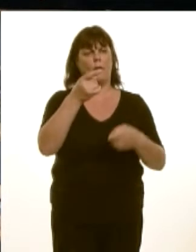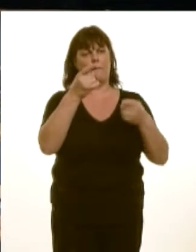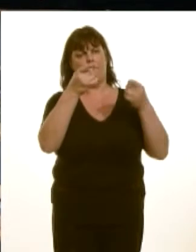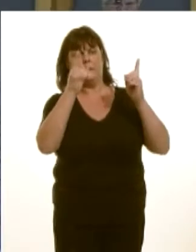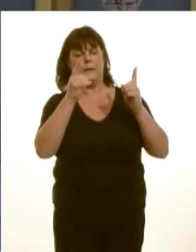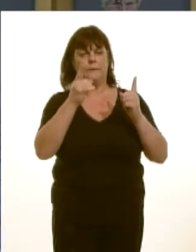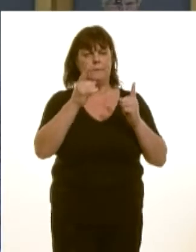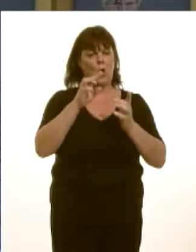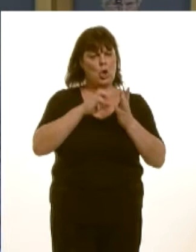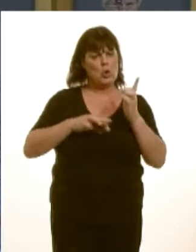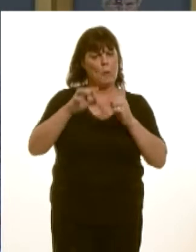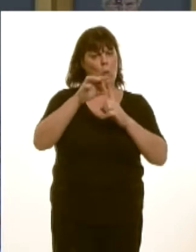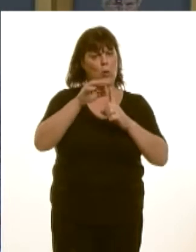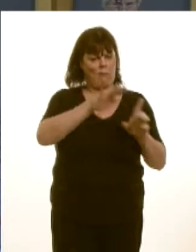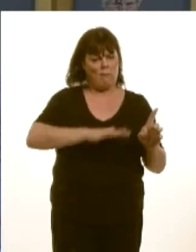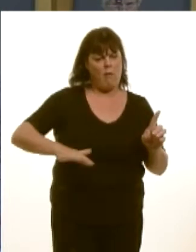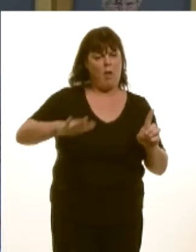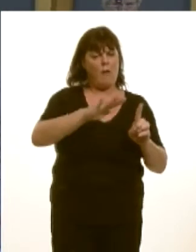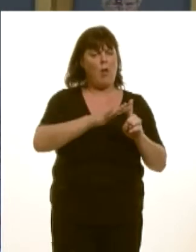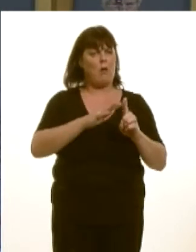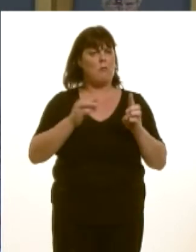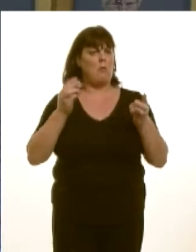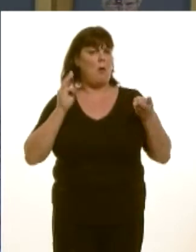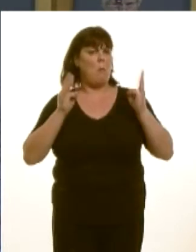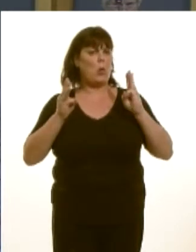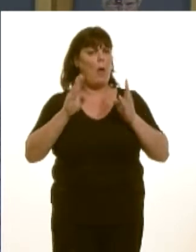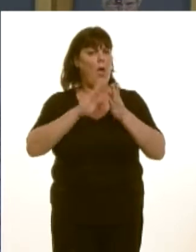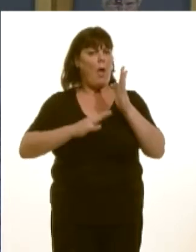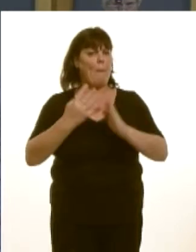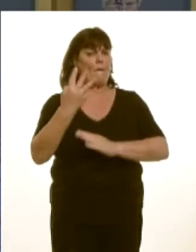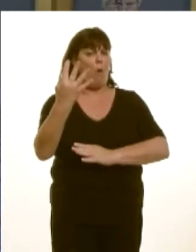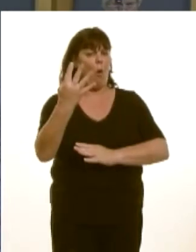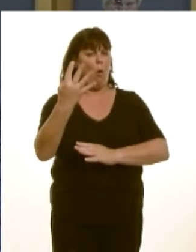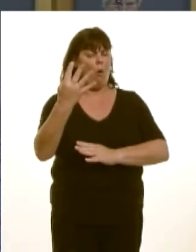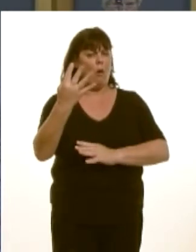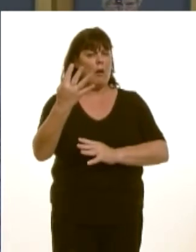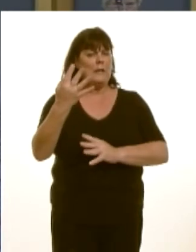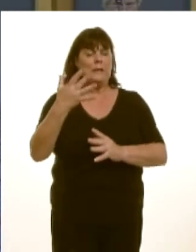and jobs would benefit greatly from a more integrated transport system, and that the